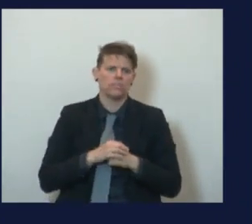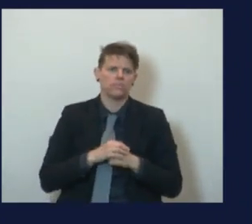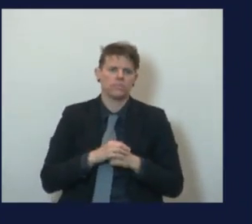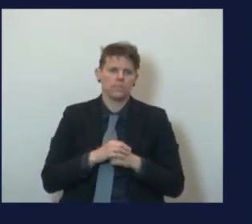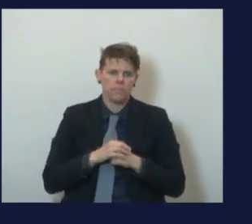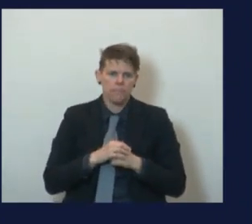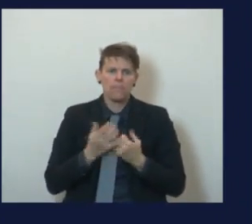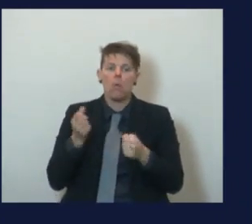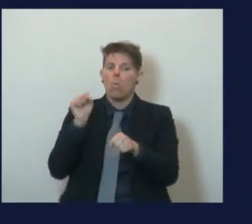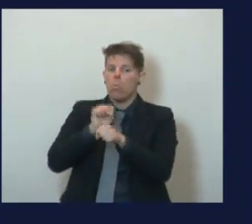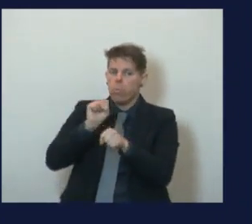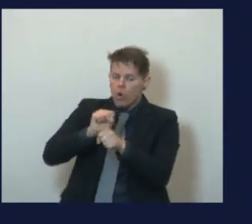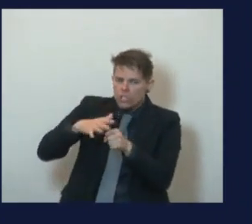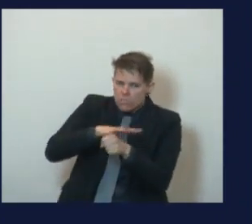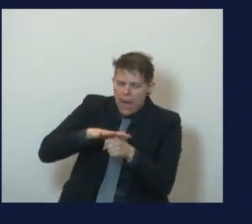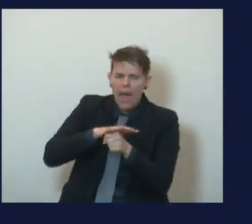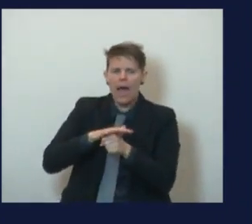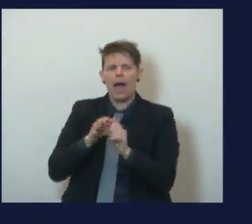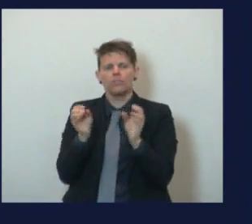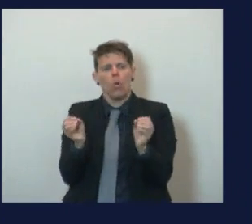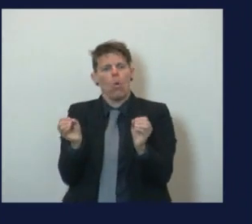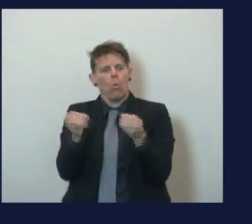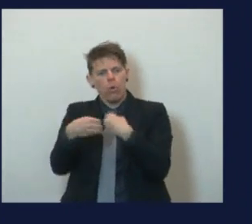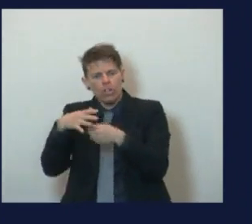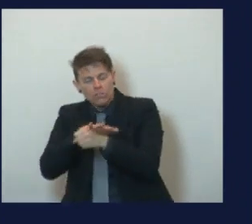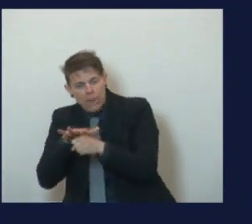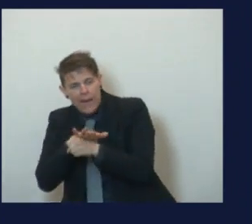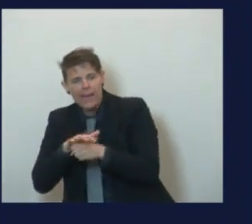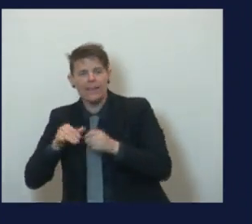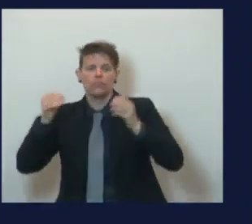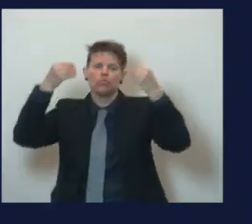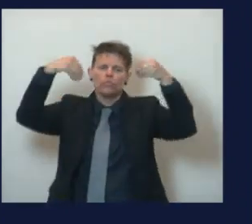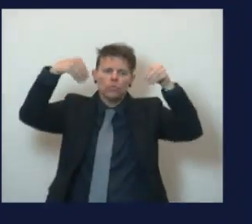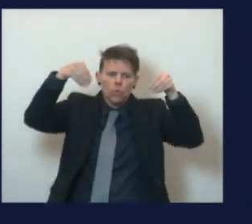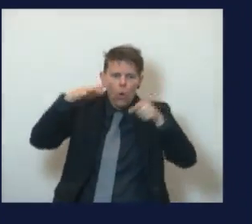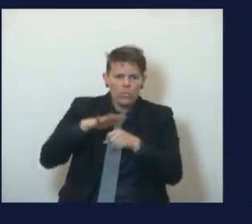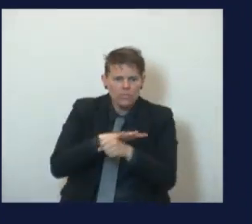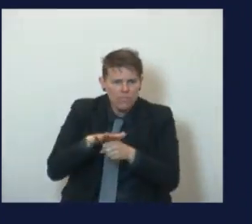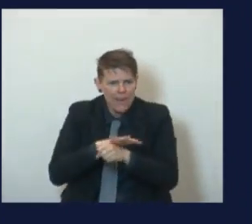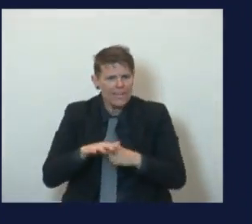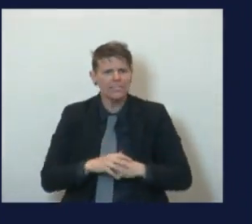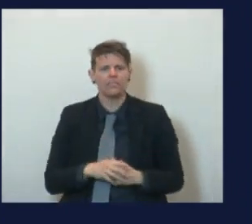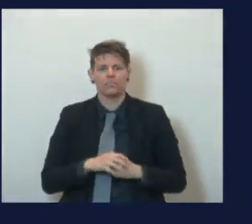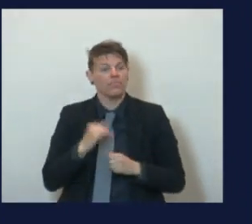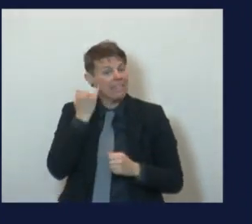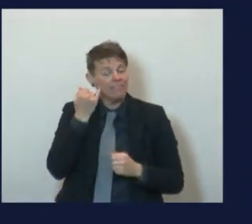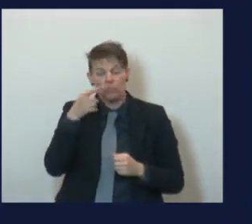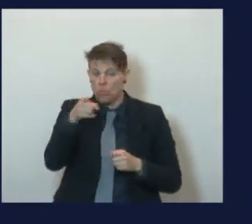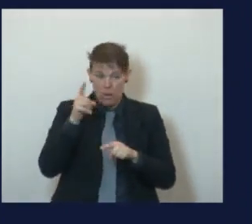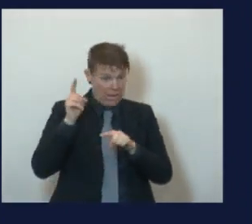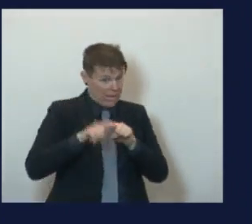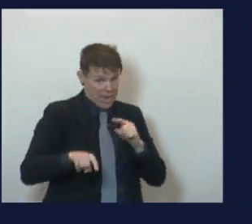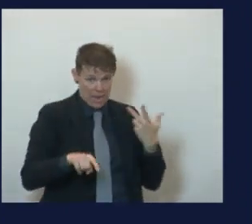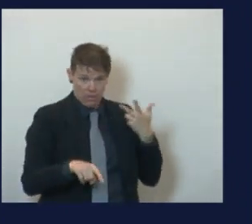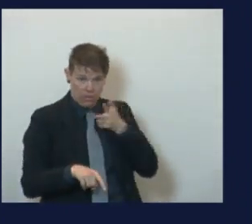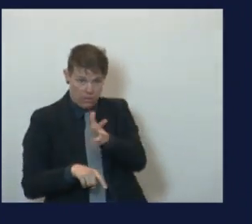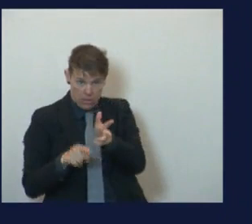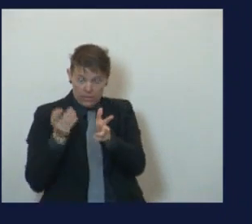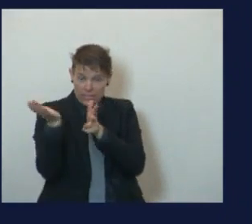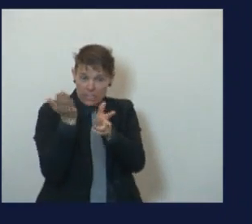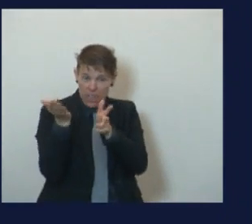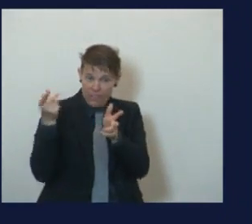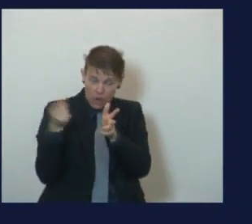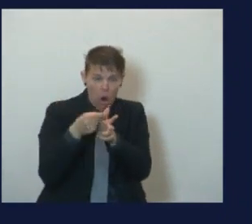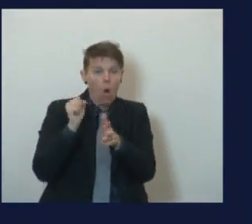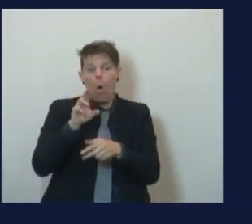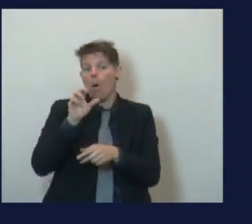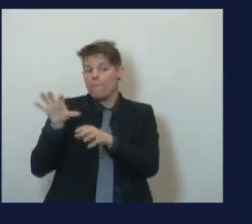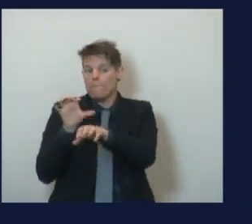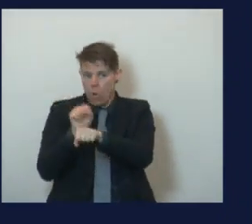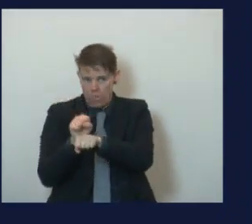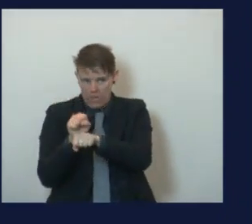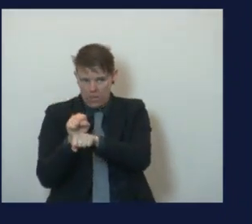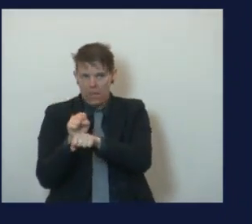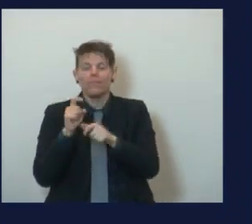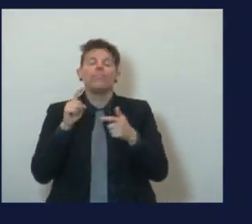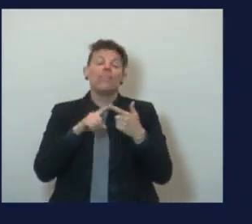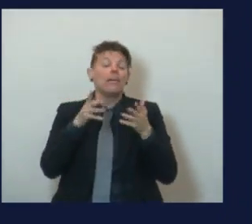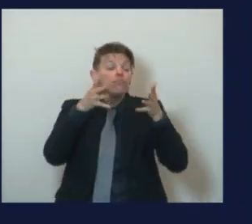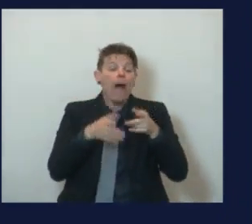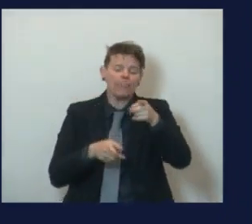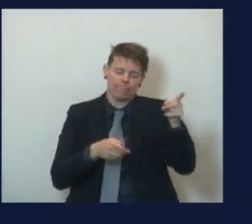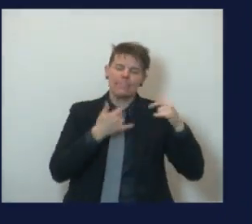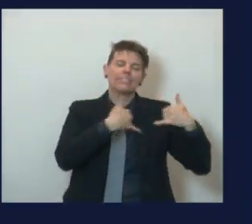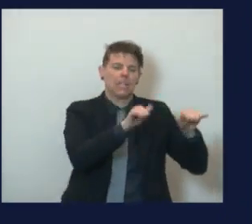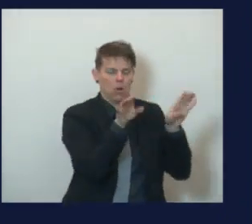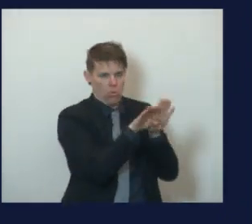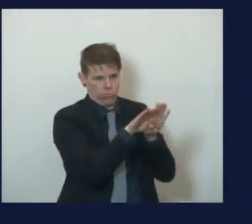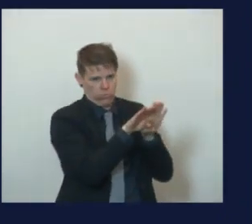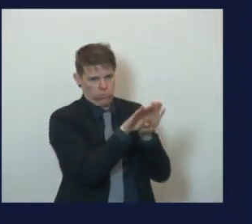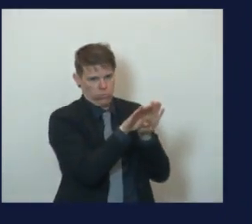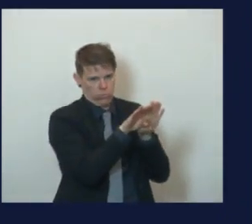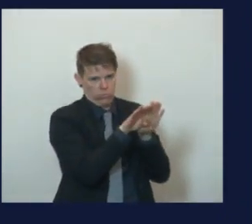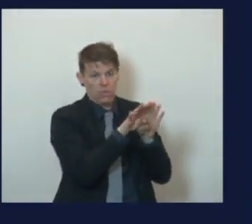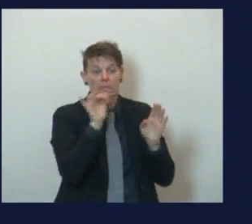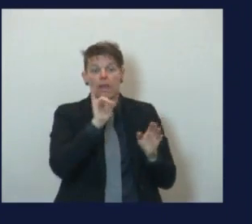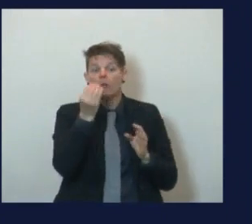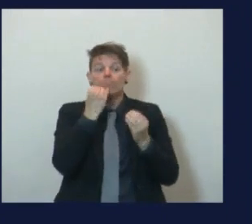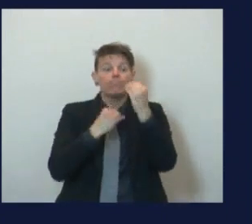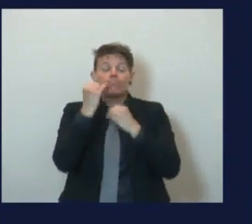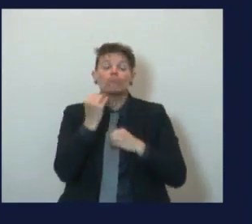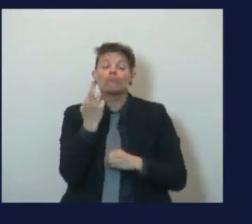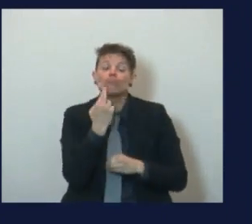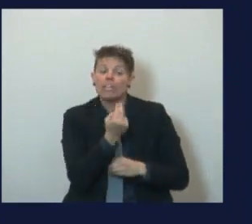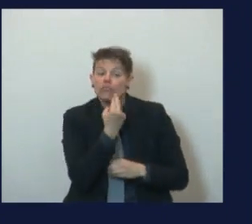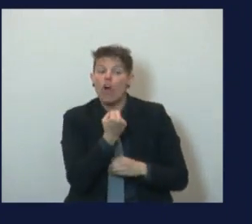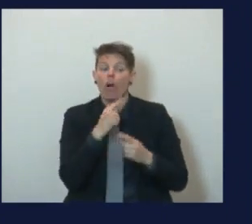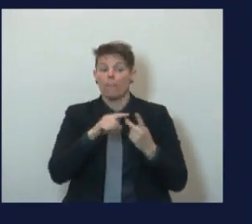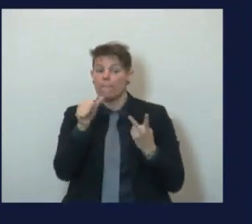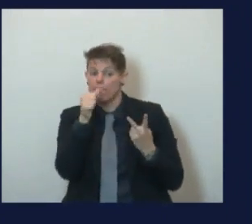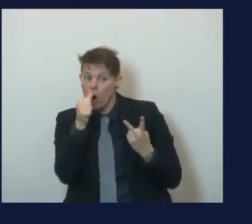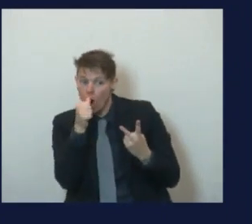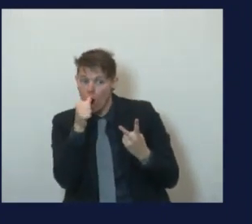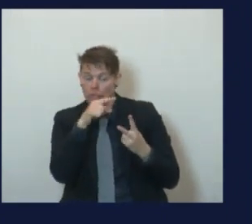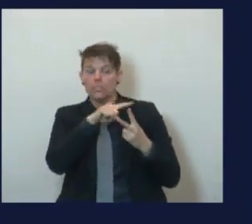ALL RIGHT, WHAT ELSE REMAINS CLOSED OFFICES WORKSPACES AND RETAIL RETAILERS EXCEPT FOR THE EXCEPTIONS IF YOU CAN’T DO CURBSIDE OR DELIVERY, AND IT’S NOT AN APPOINTMENT ONLY